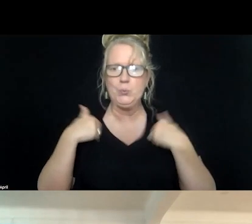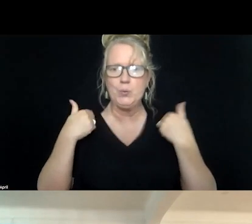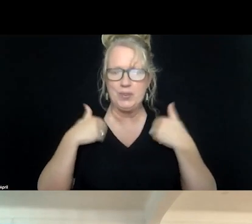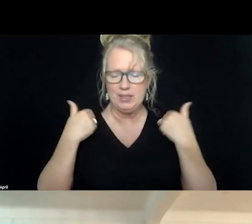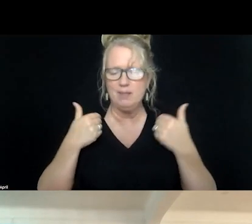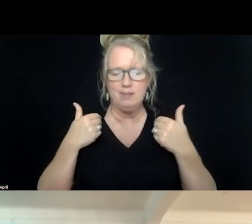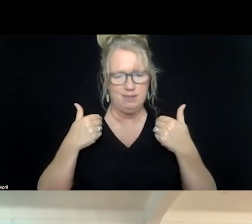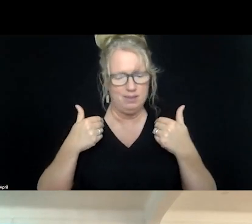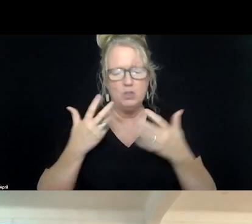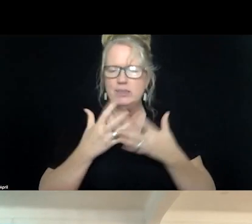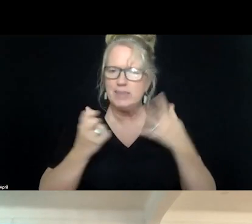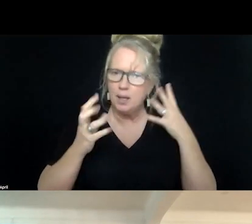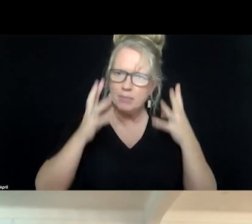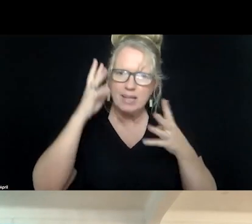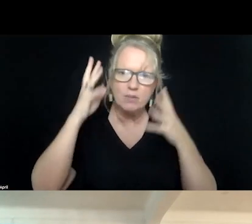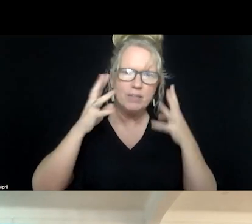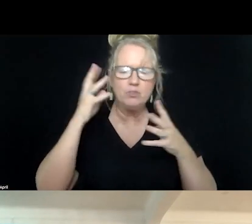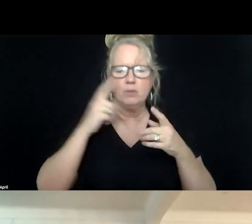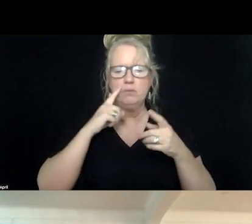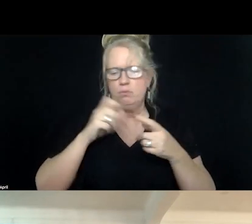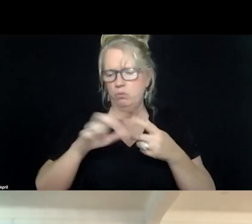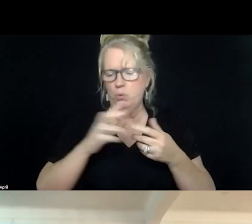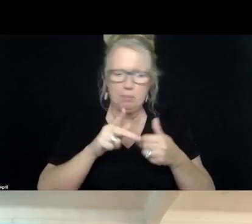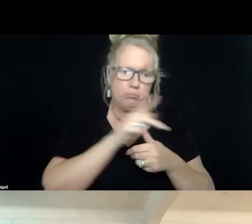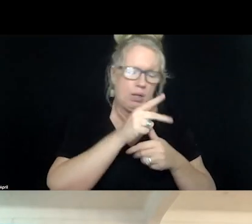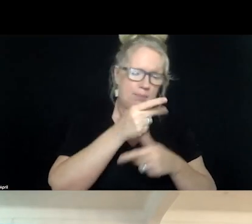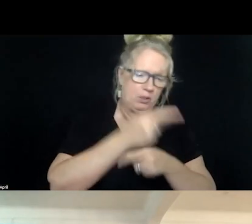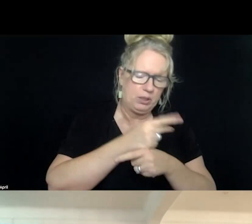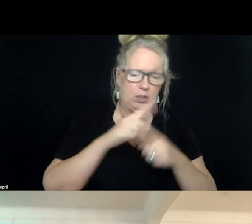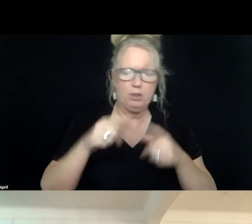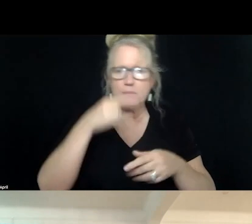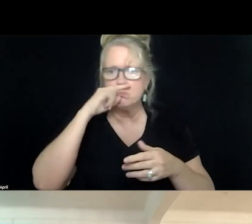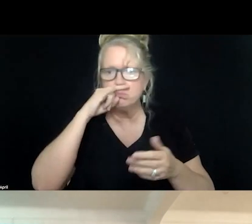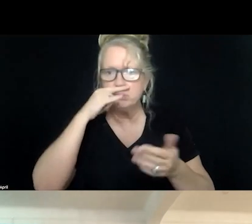INNOVATIONS IN ORDER FOR PRIMARY CARE PEDIATRICIANS TO BE THAT